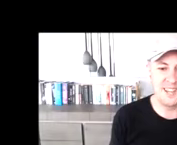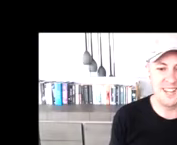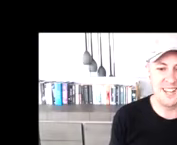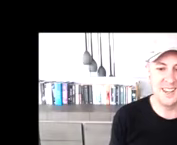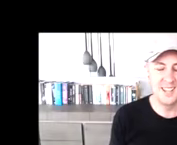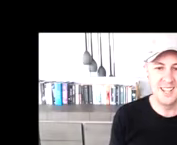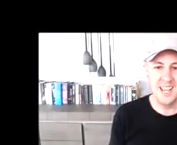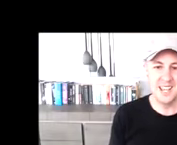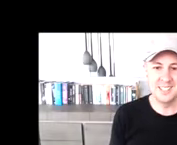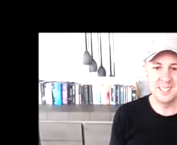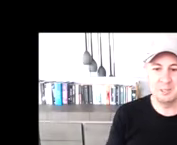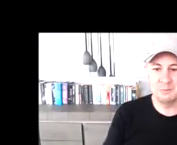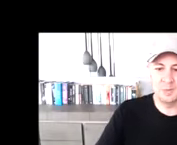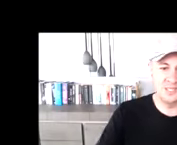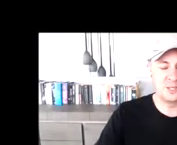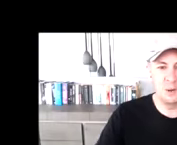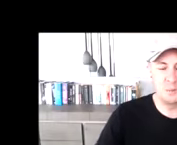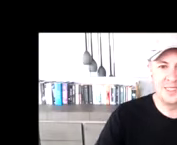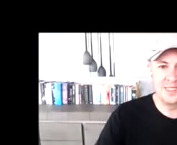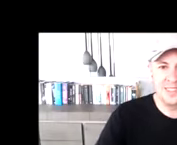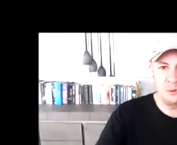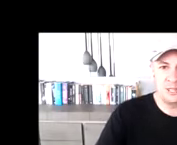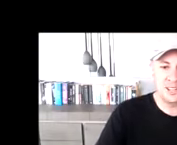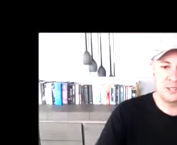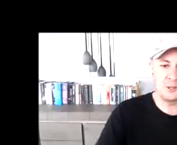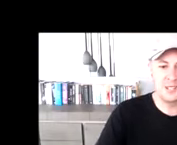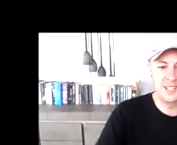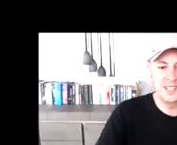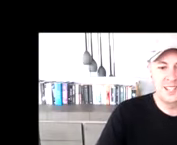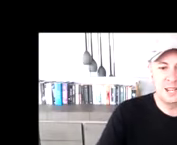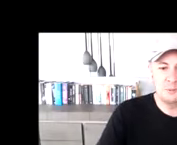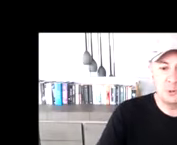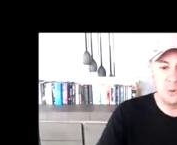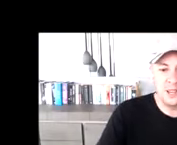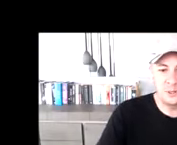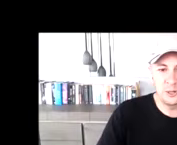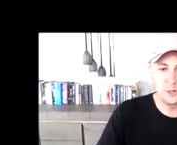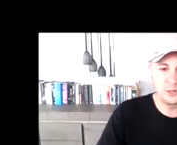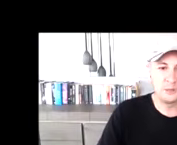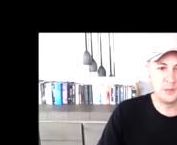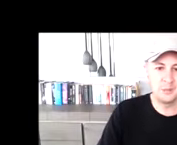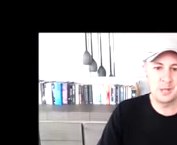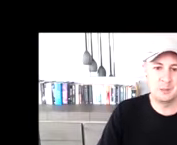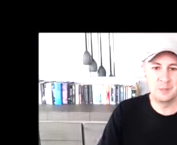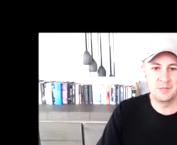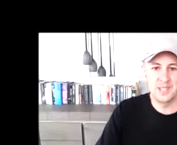now and please just pop in there what country or where you're calling from that would be fantastic.